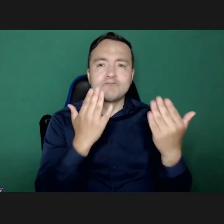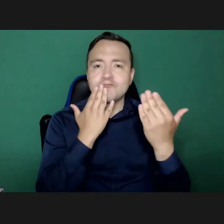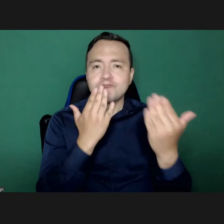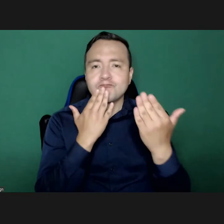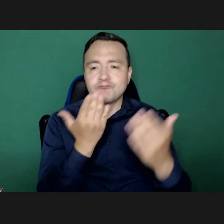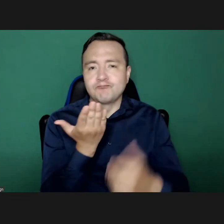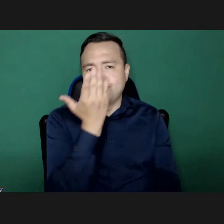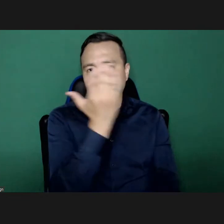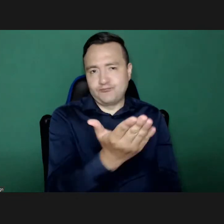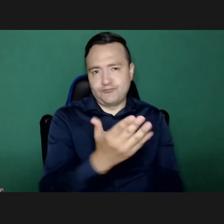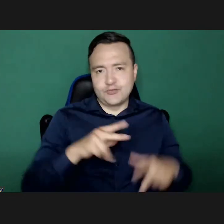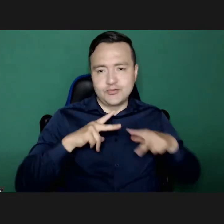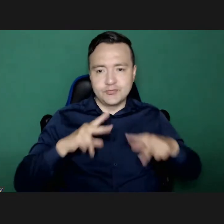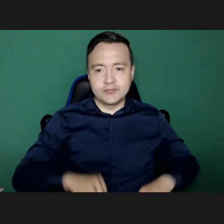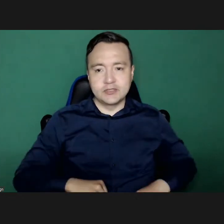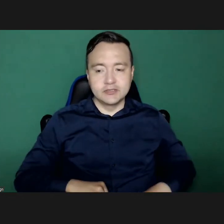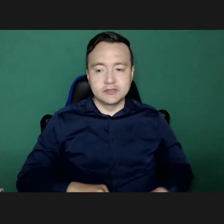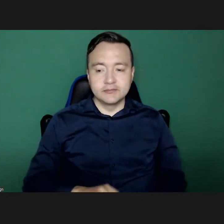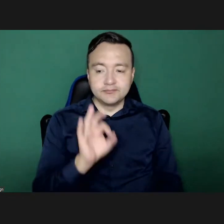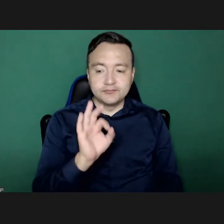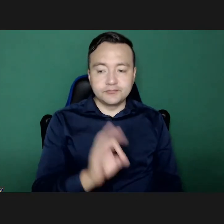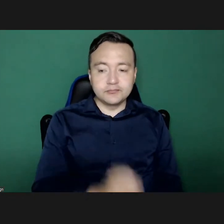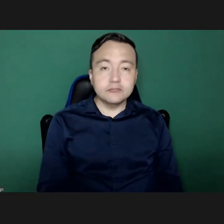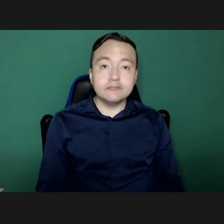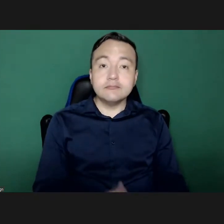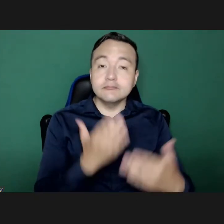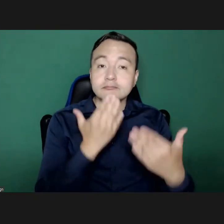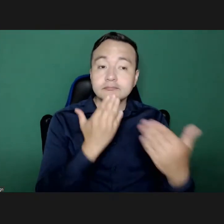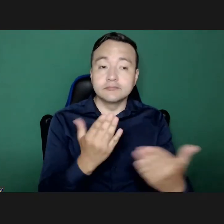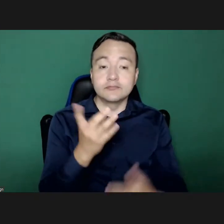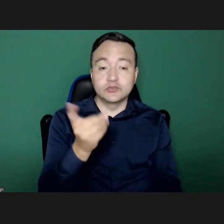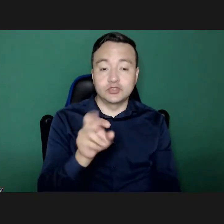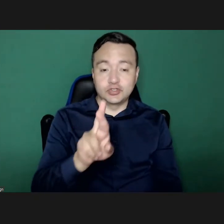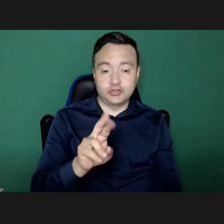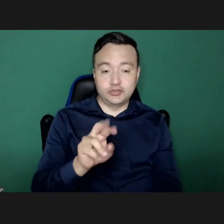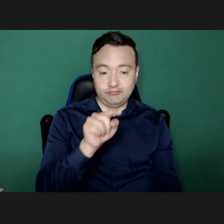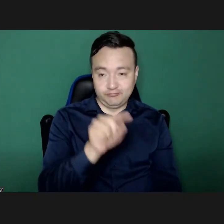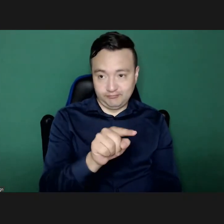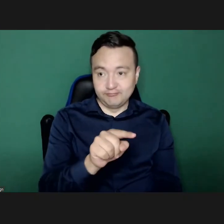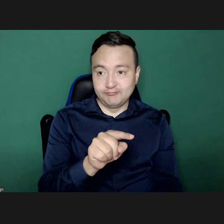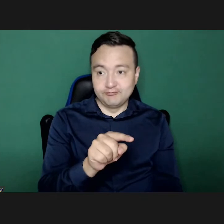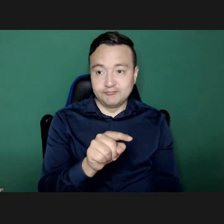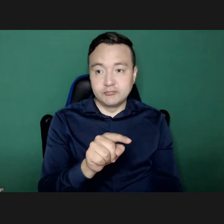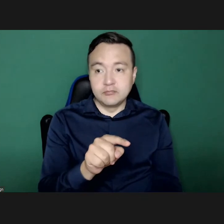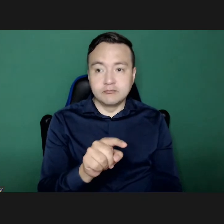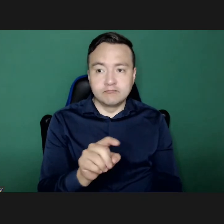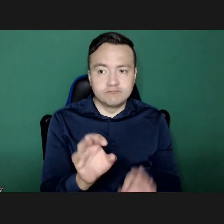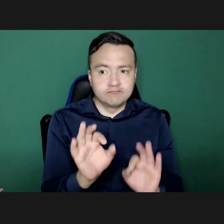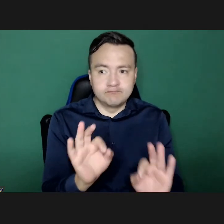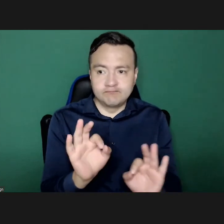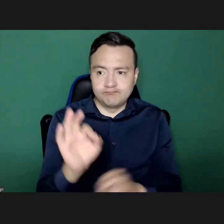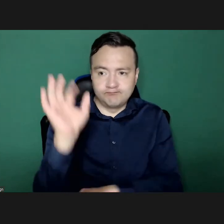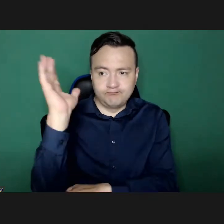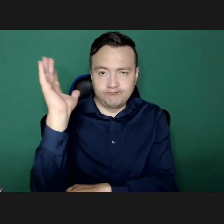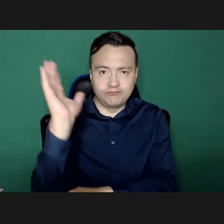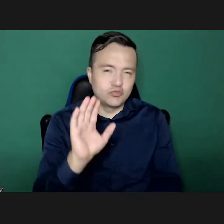presentation on your leadership to strengthen the governance and the health systems and services in Jamaica to improve care for